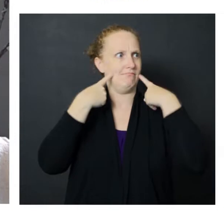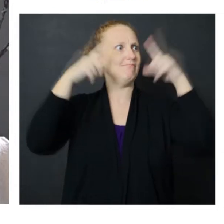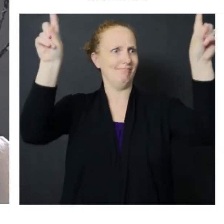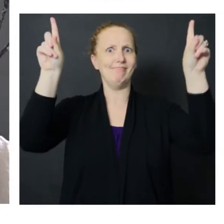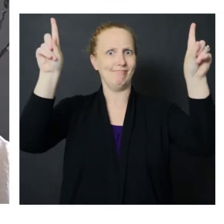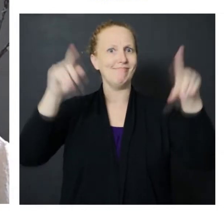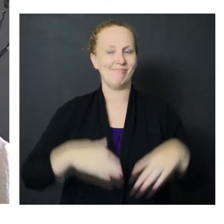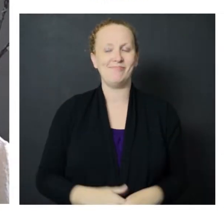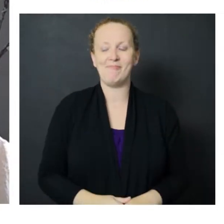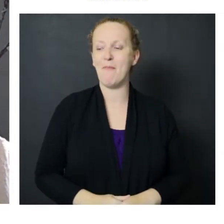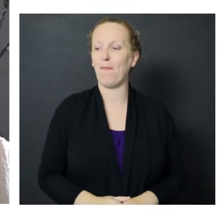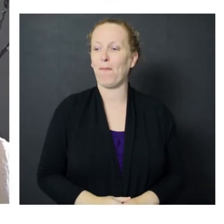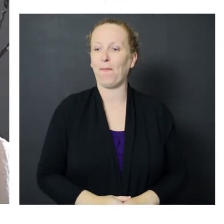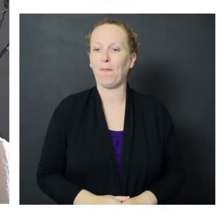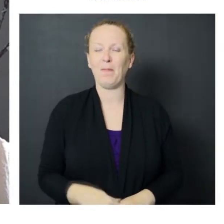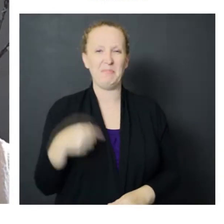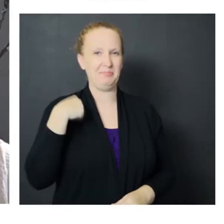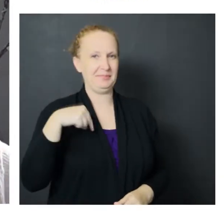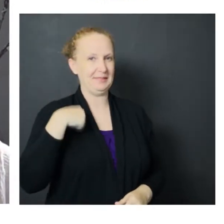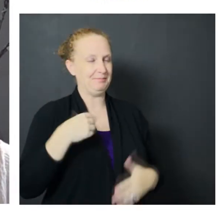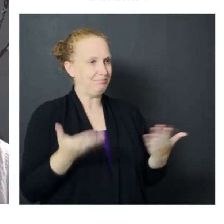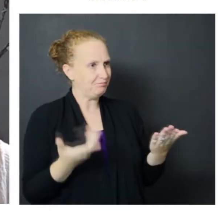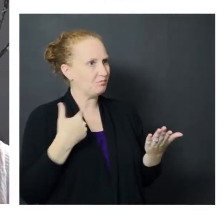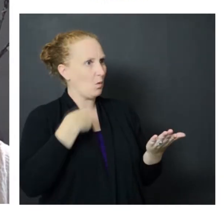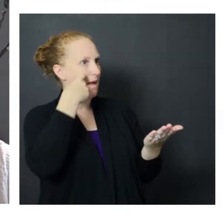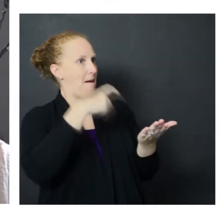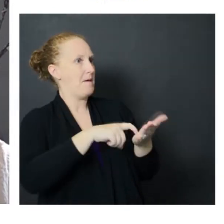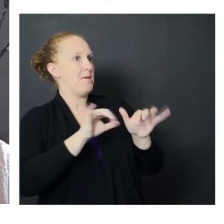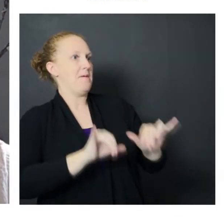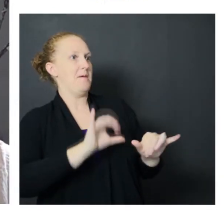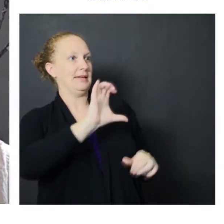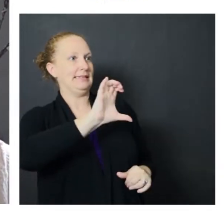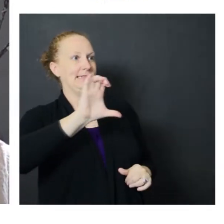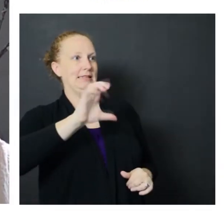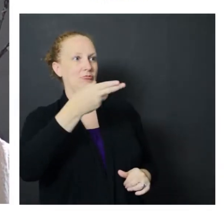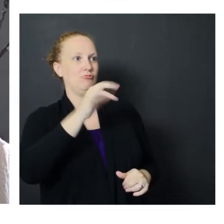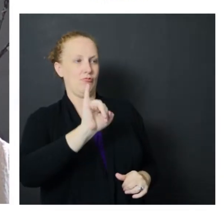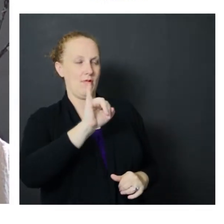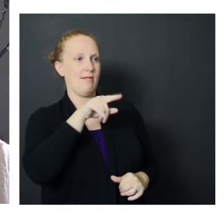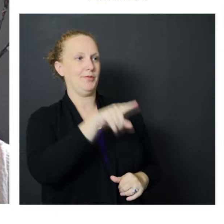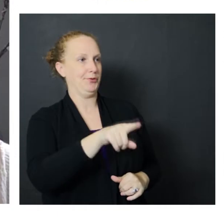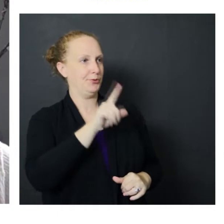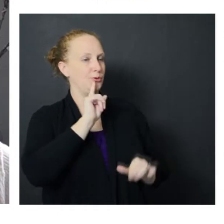And as we watched CCHI step up and take a leadership role